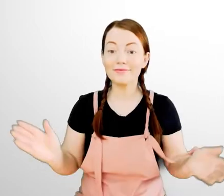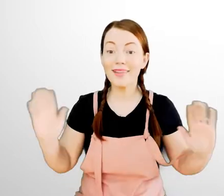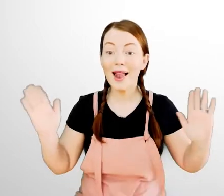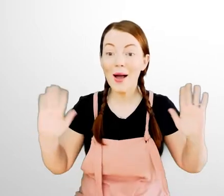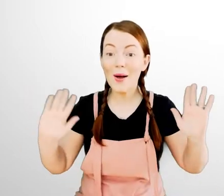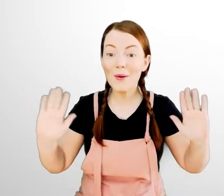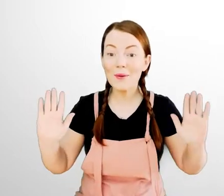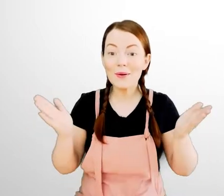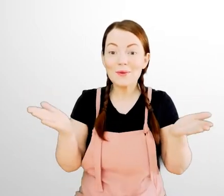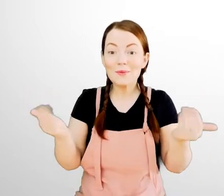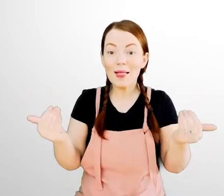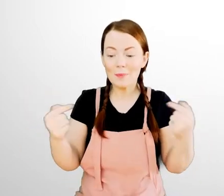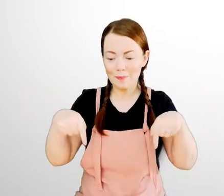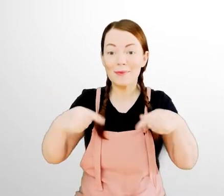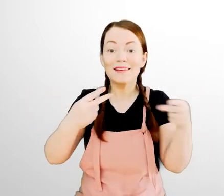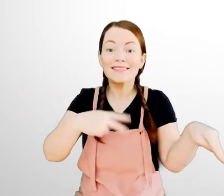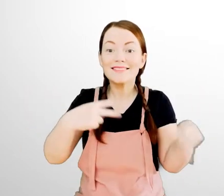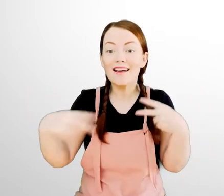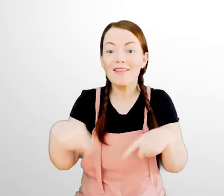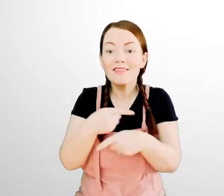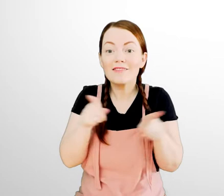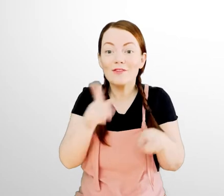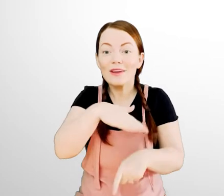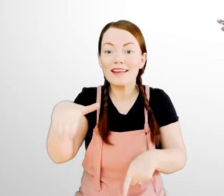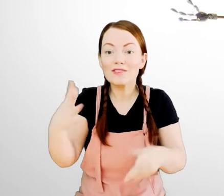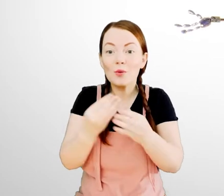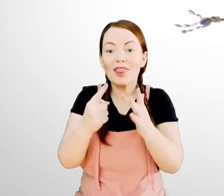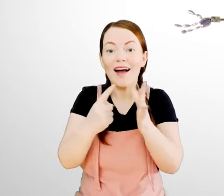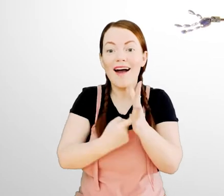Hello! Welcome to Dance for Kids with IRIS.